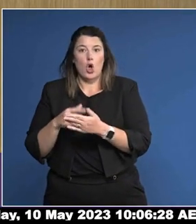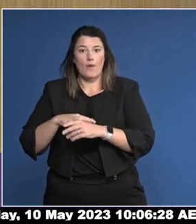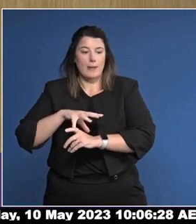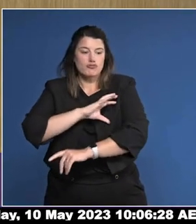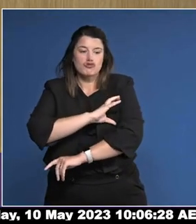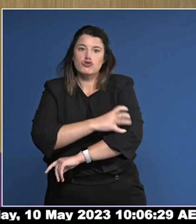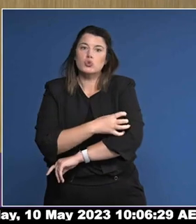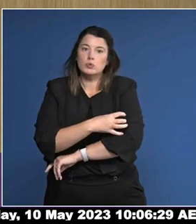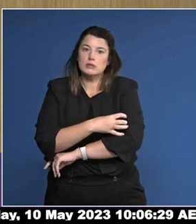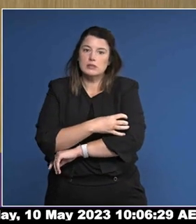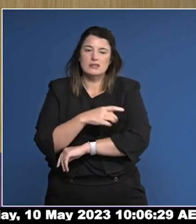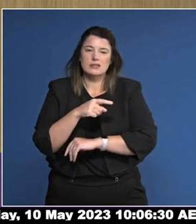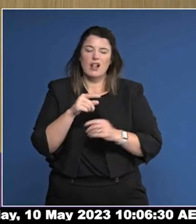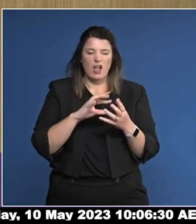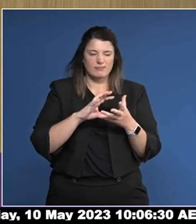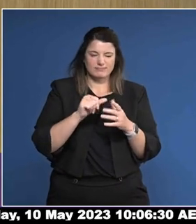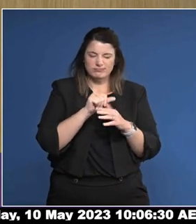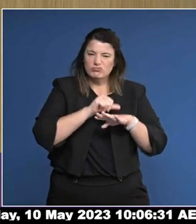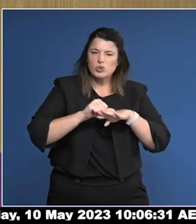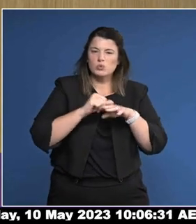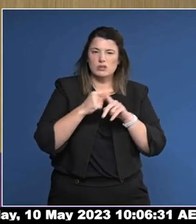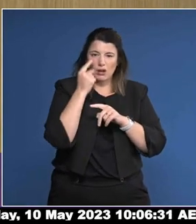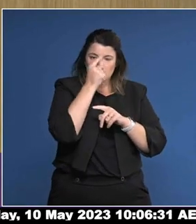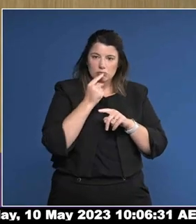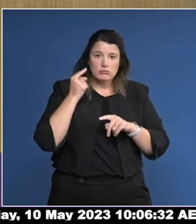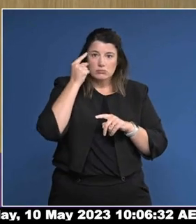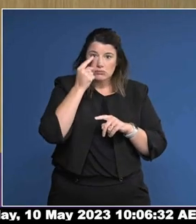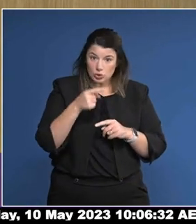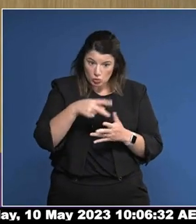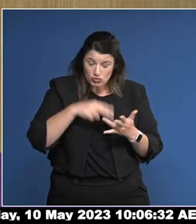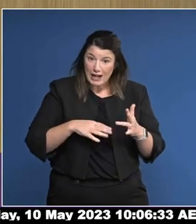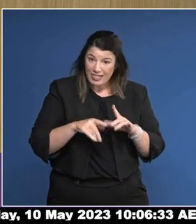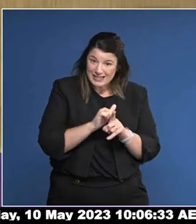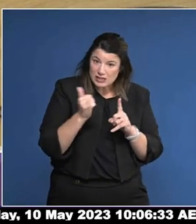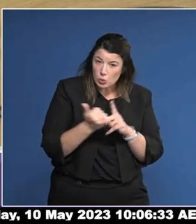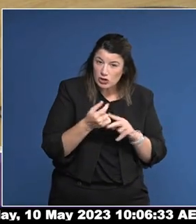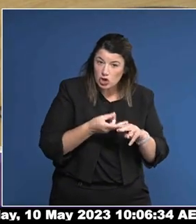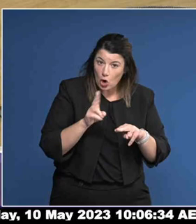child's eye. MS EASTMAN: Have you read all the agreed facts? Yes, I have. MS EASTMAN: Have you read the circumstances of a report made